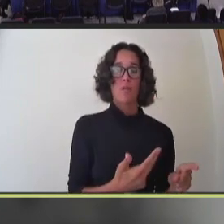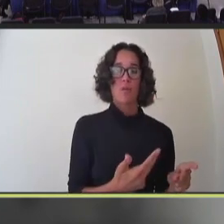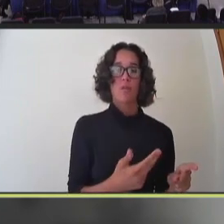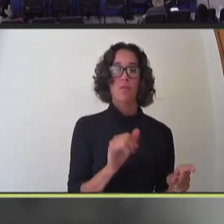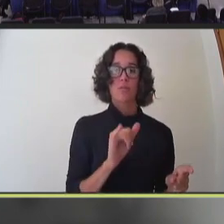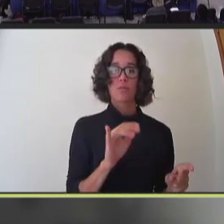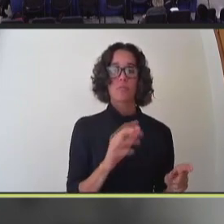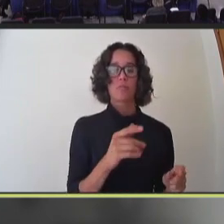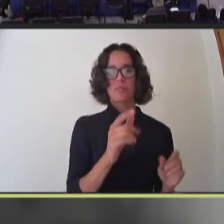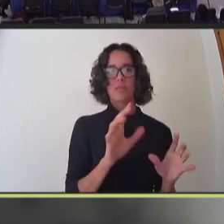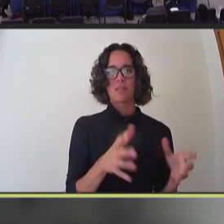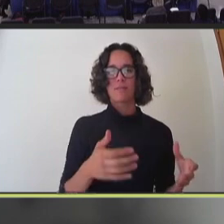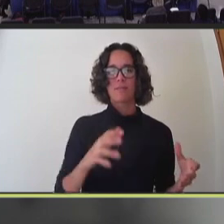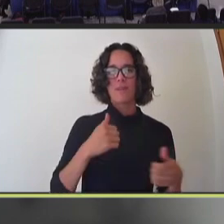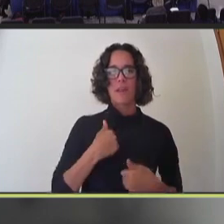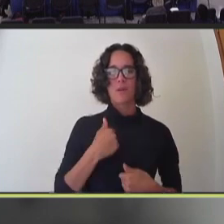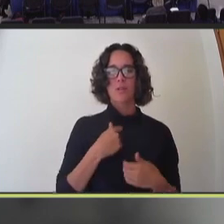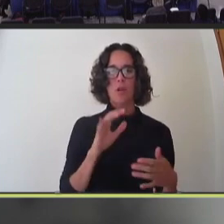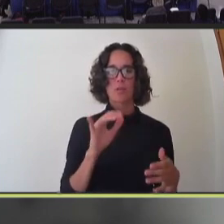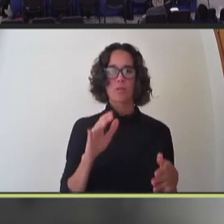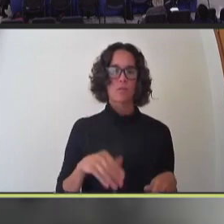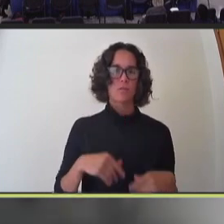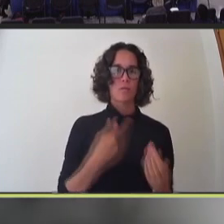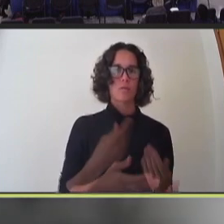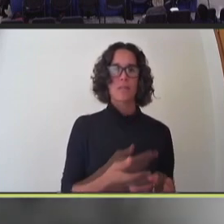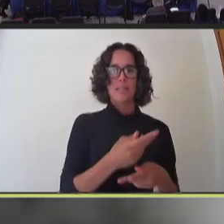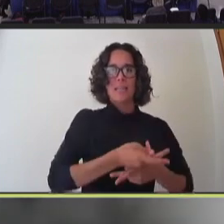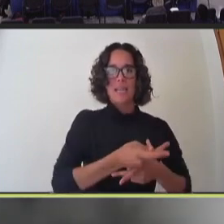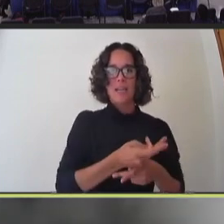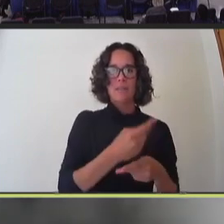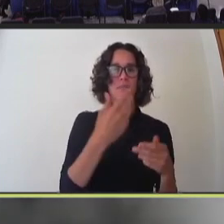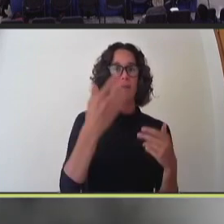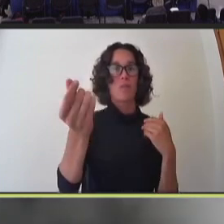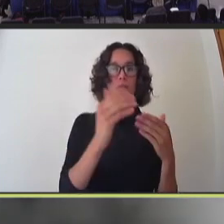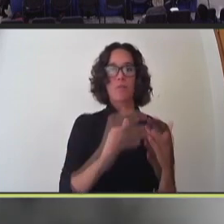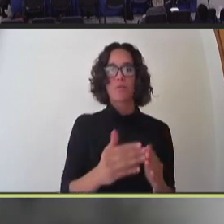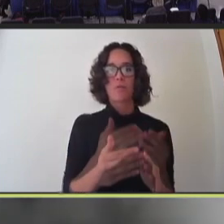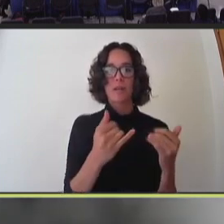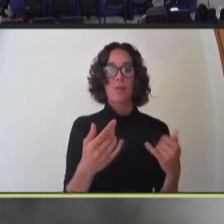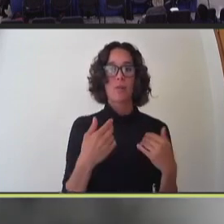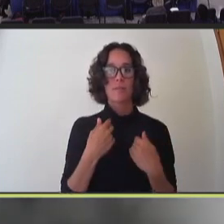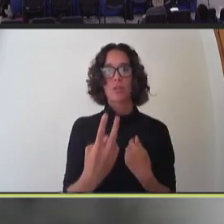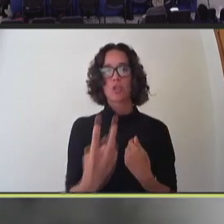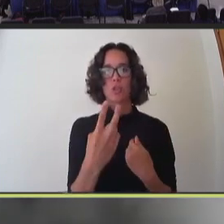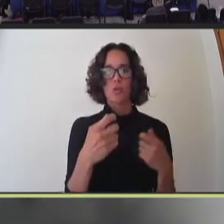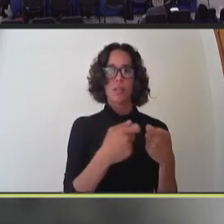We currently have two electronic health records. One of them is our VistA legacy system. And we